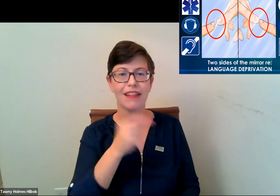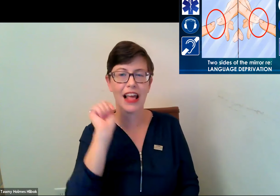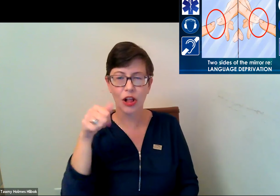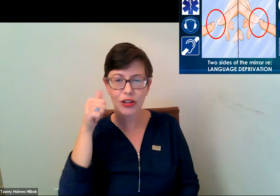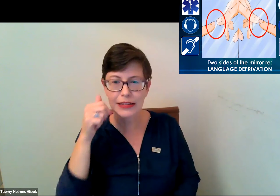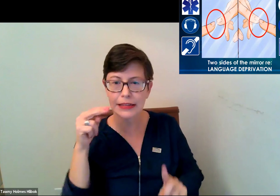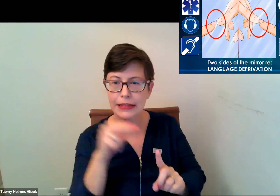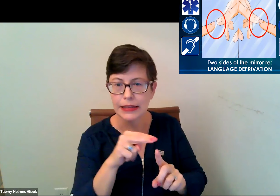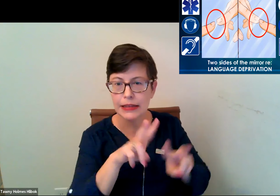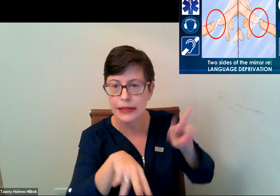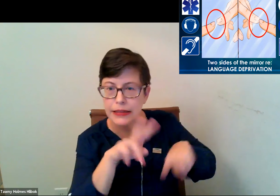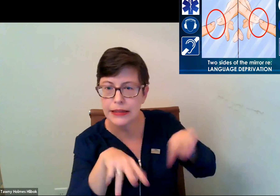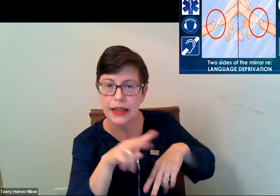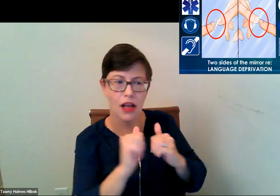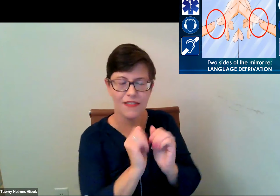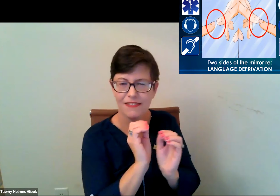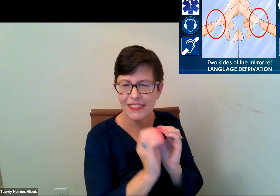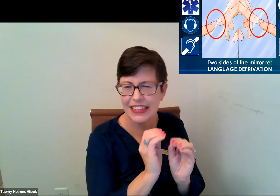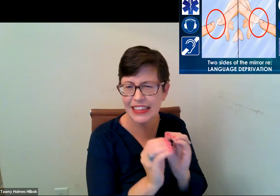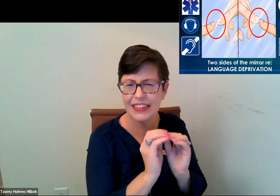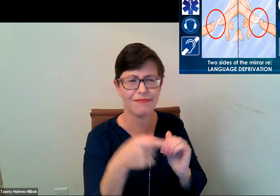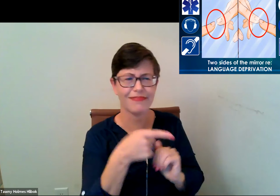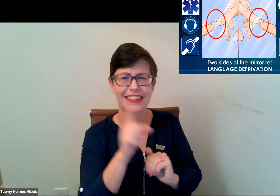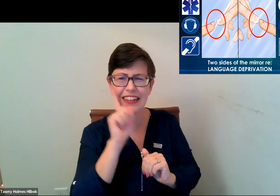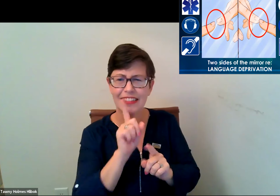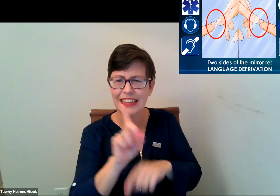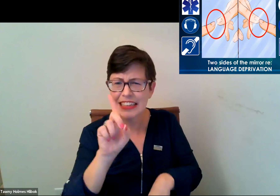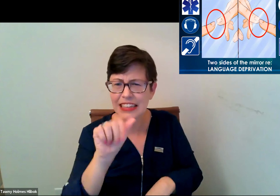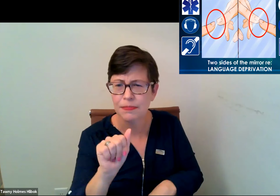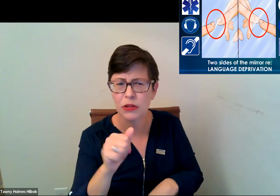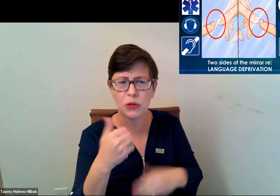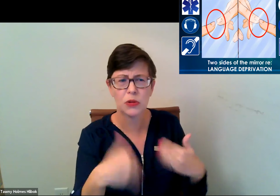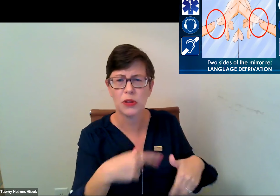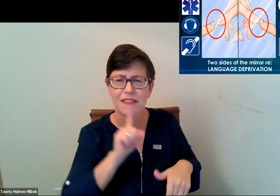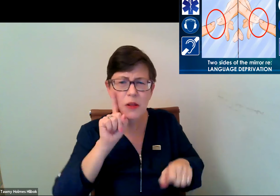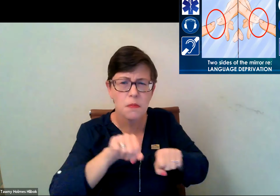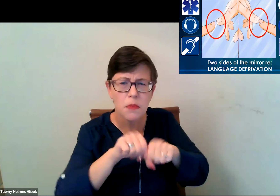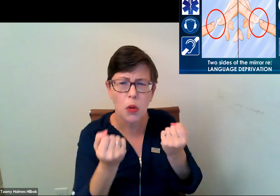it's a medical model it's an audio logical model about trying to fix deaf people viewing